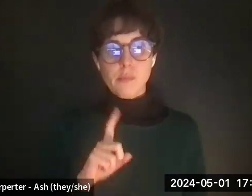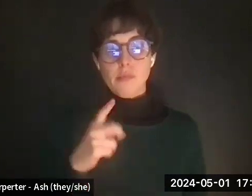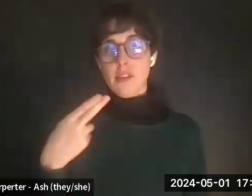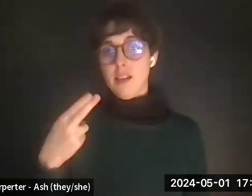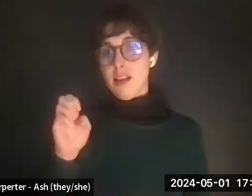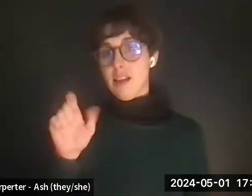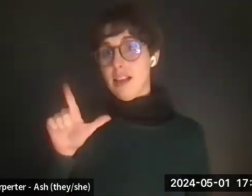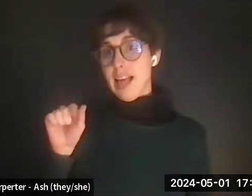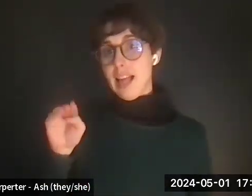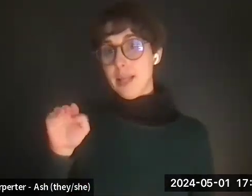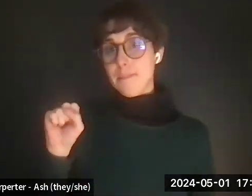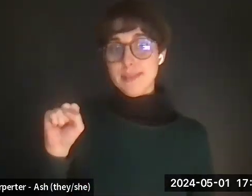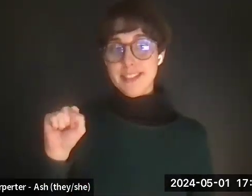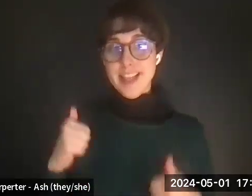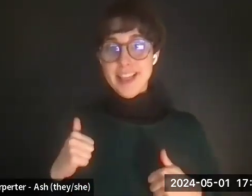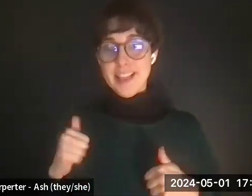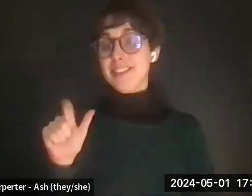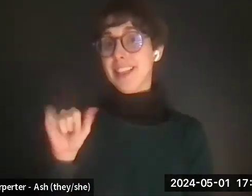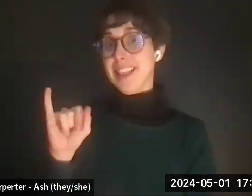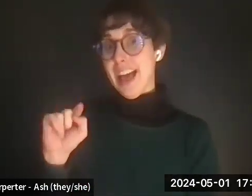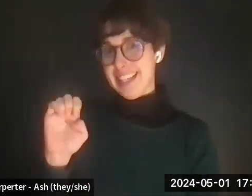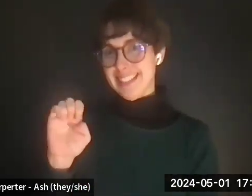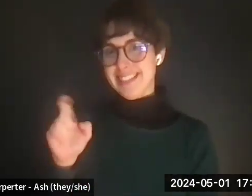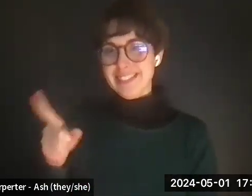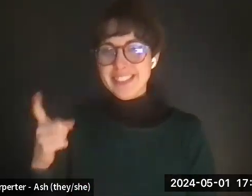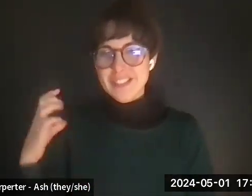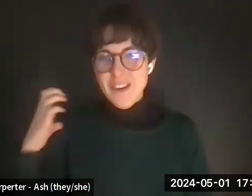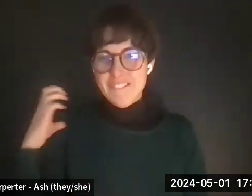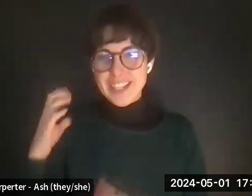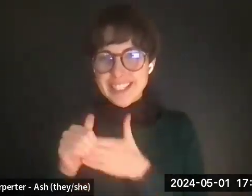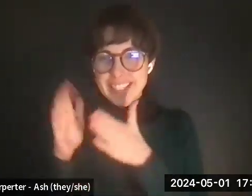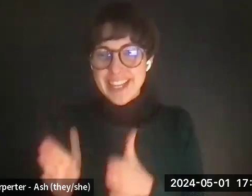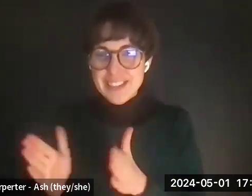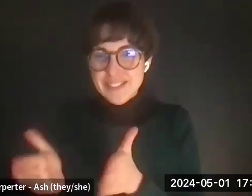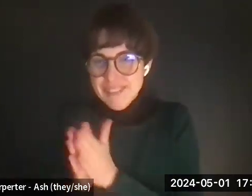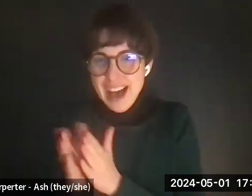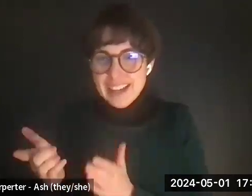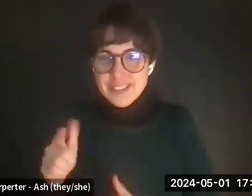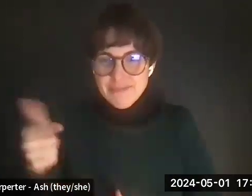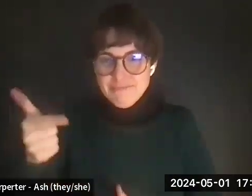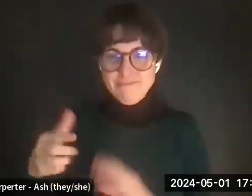I'd like to bring our leader back, our office leader back on to talk a little bit more about Helm's life and thank you again for having the opportunity to be spend this time with you.